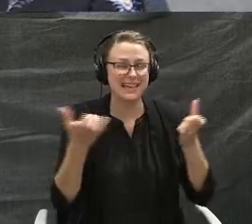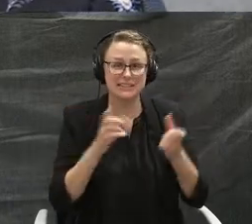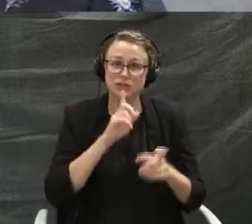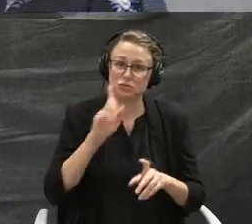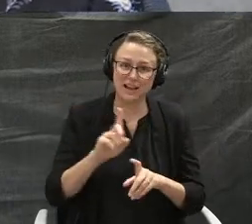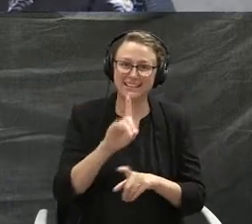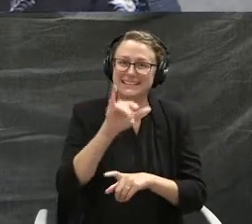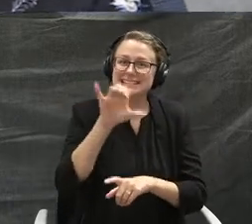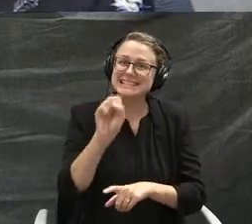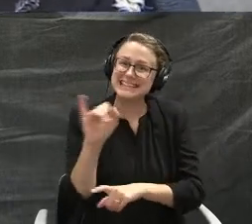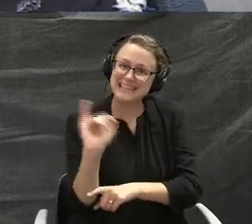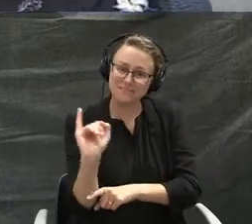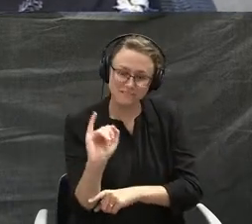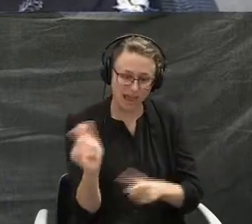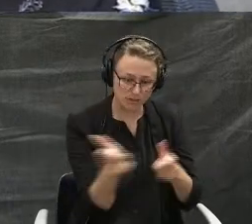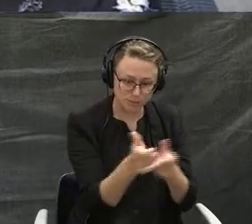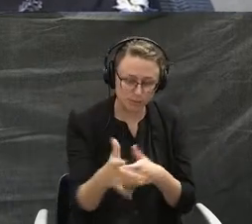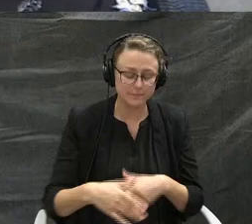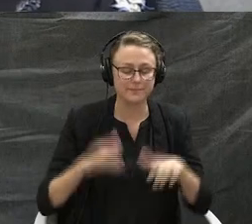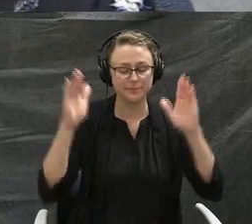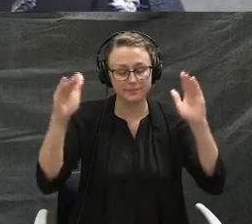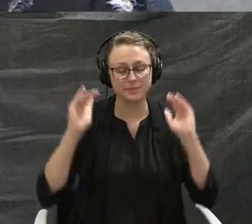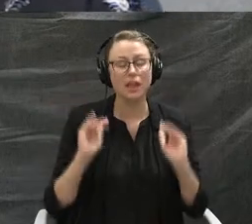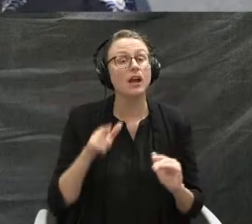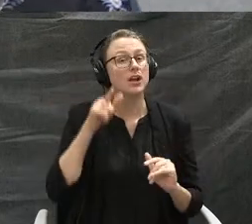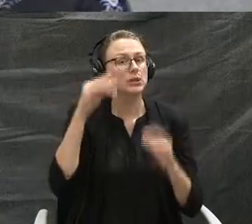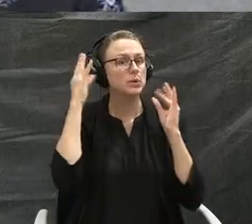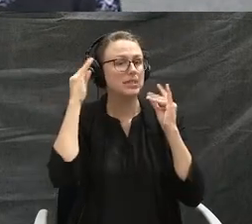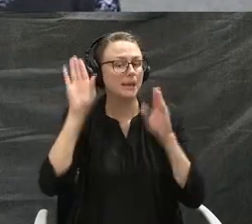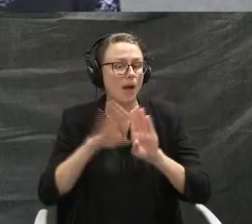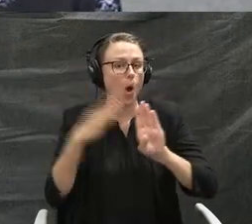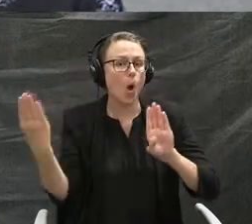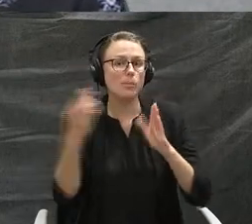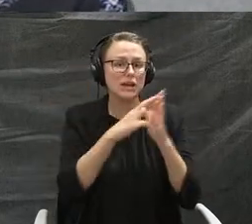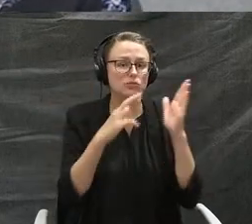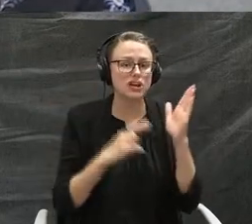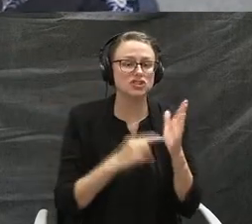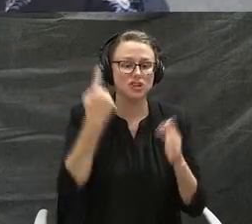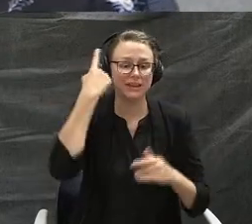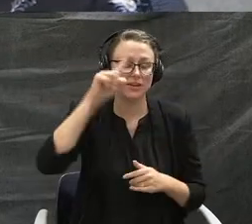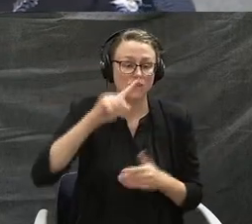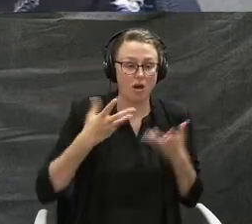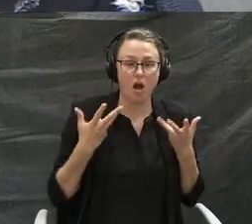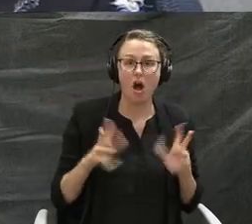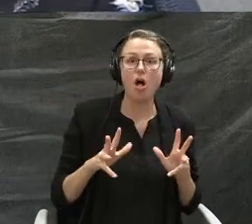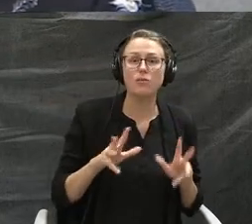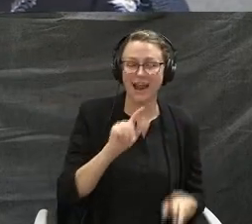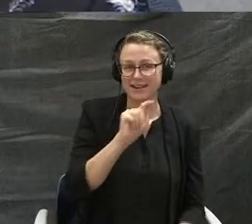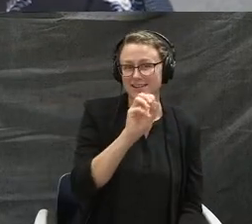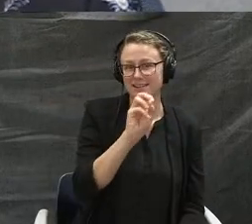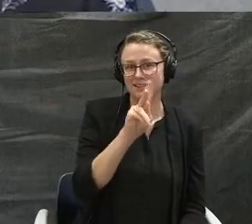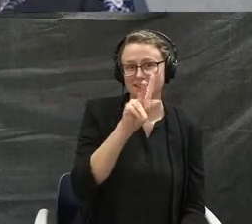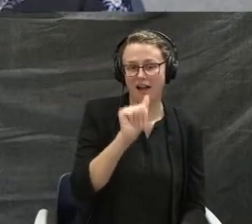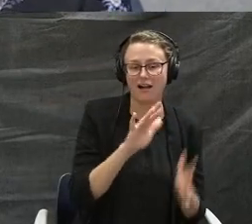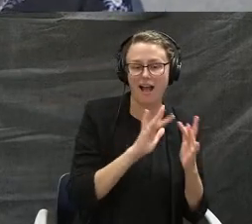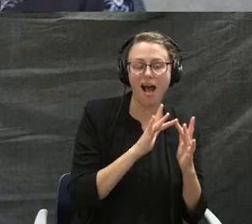for high school students to opt for existing Tonka online courses and allow for a shifting of teaching assignments? This